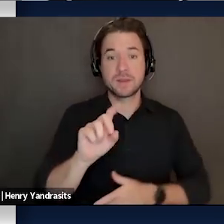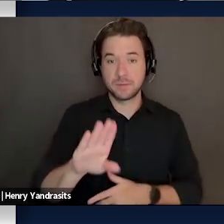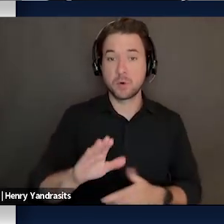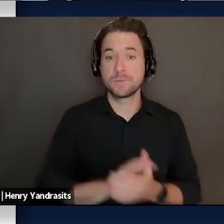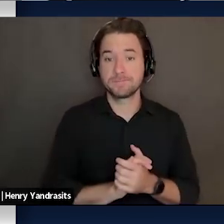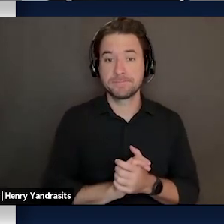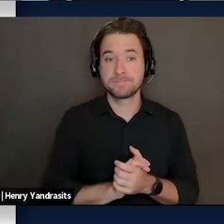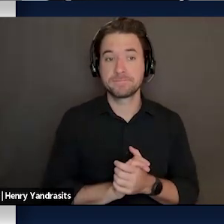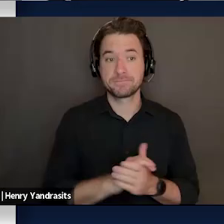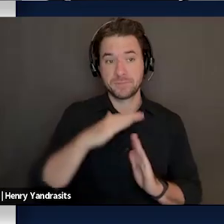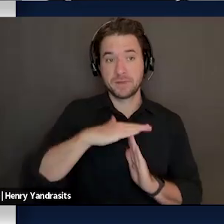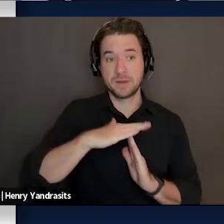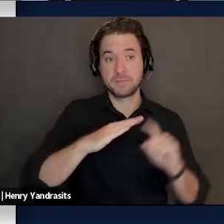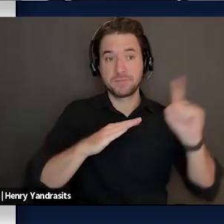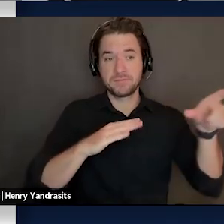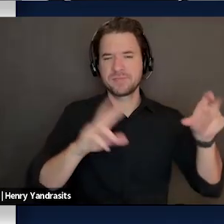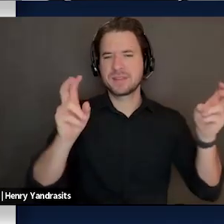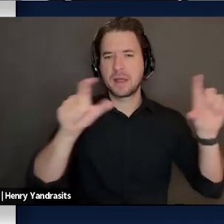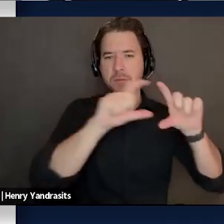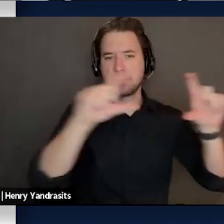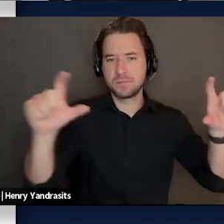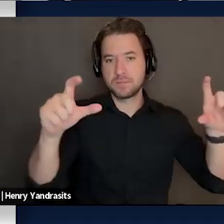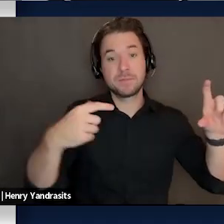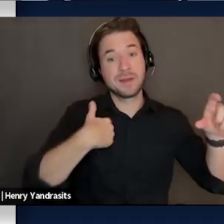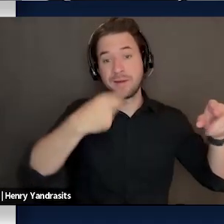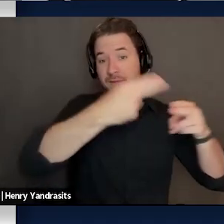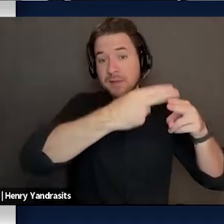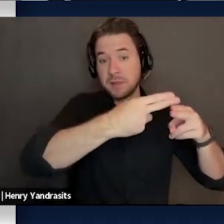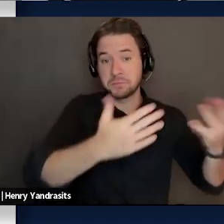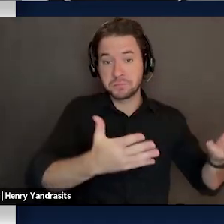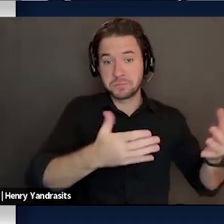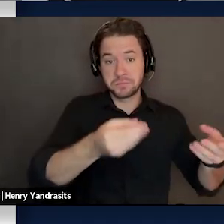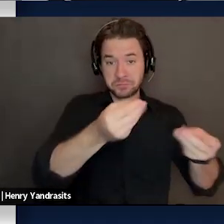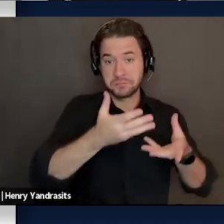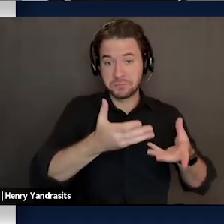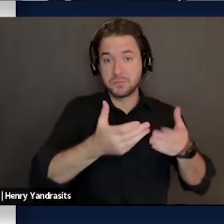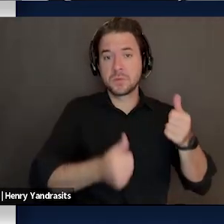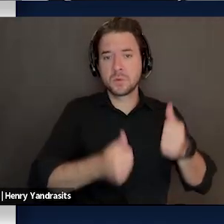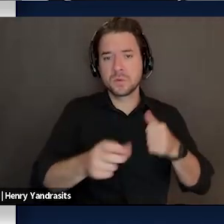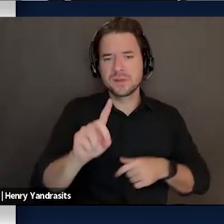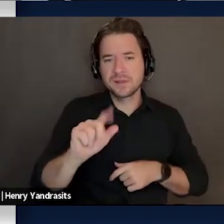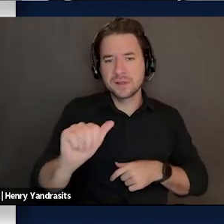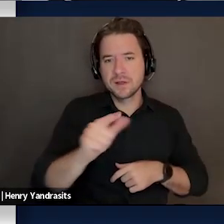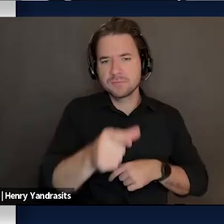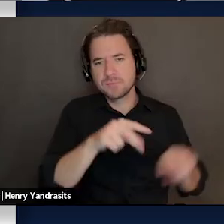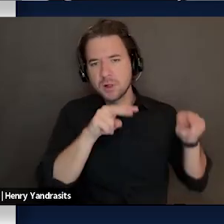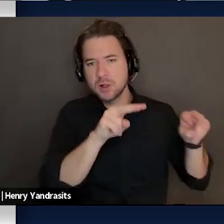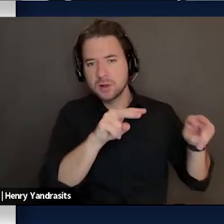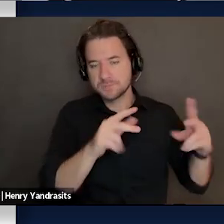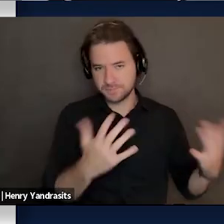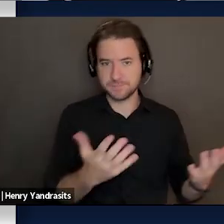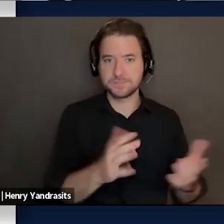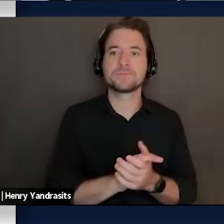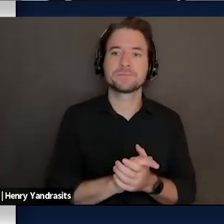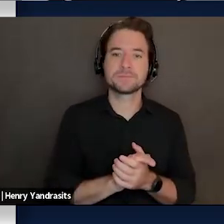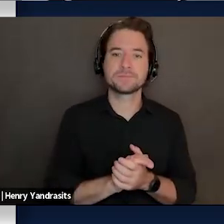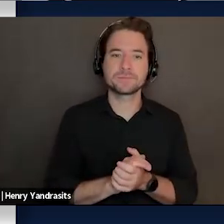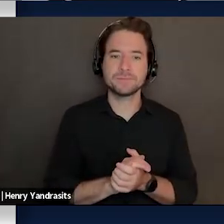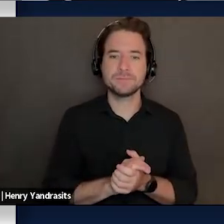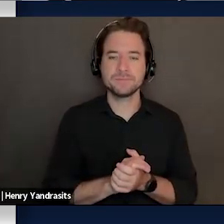At the very top, the title bar displays the dashboard name, which lets users know which dataset the data is being pulled from.